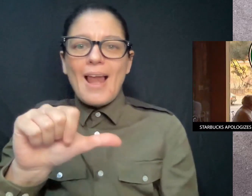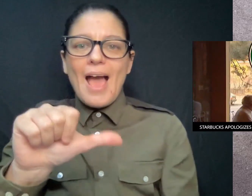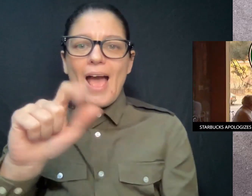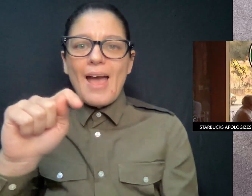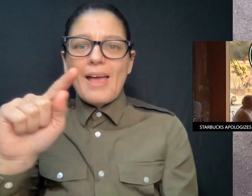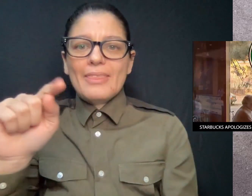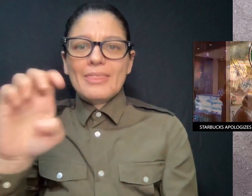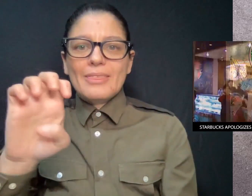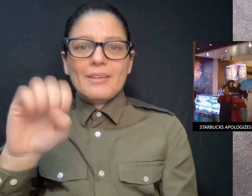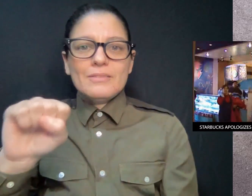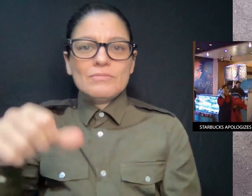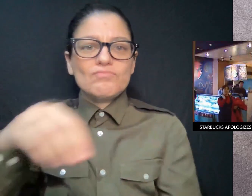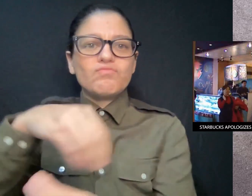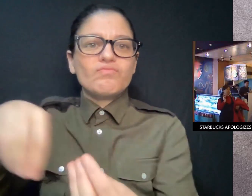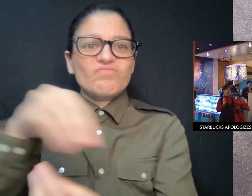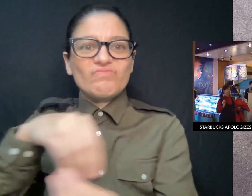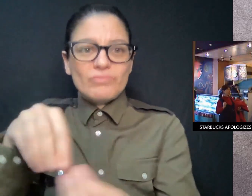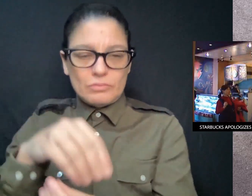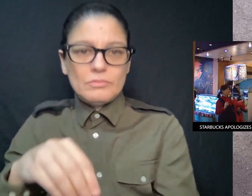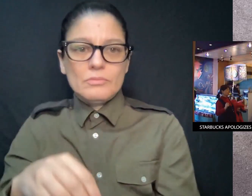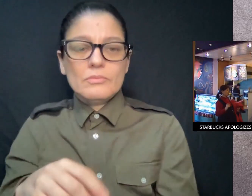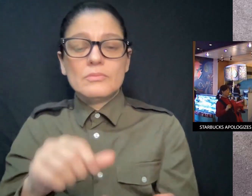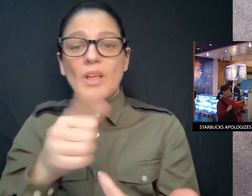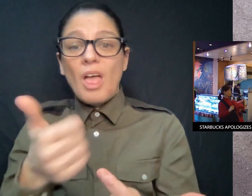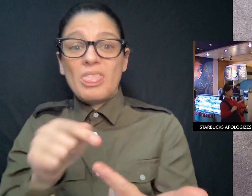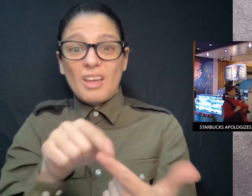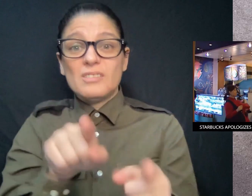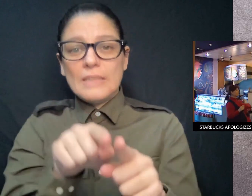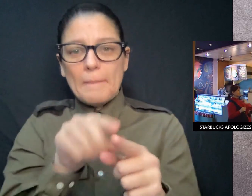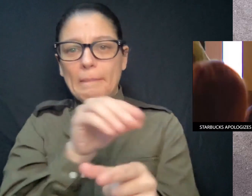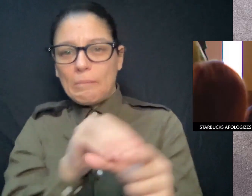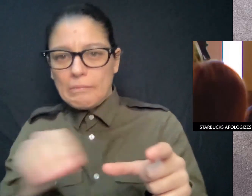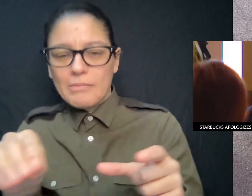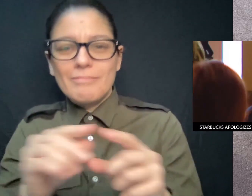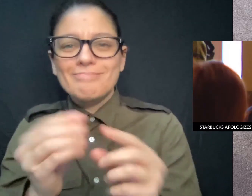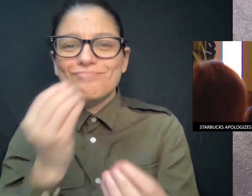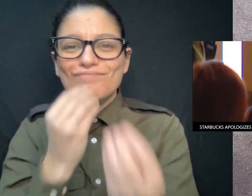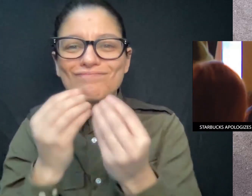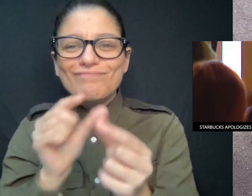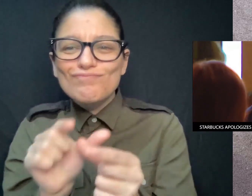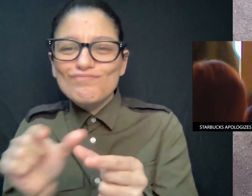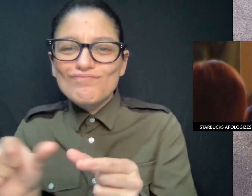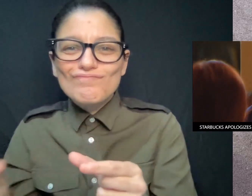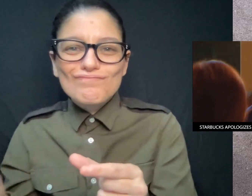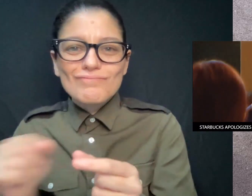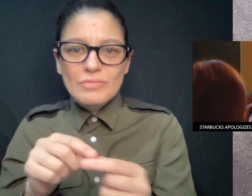while another put pastries up for sale that were meant to be thrown away